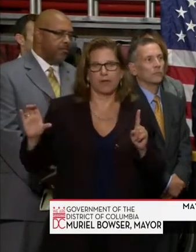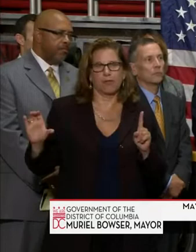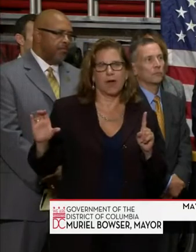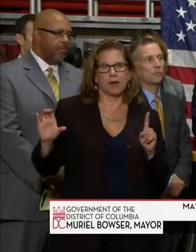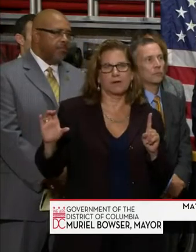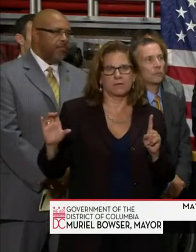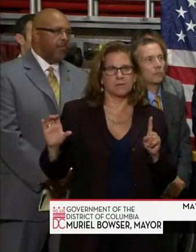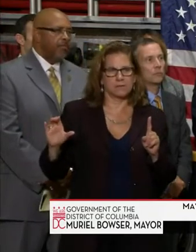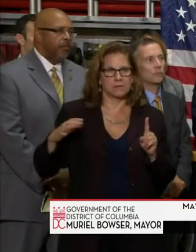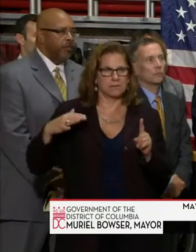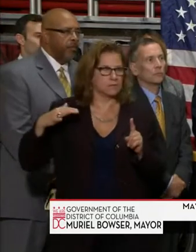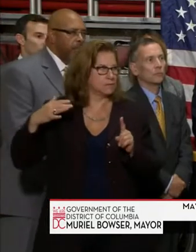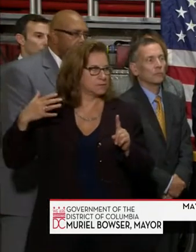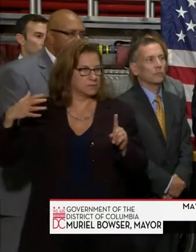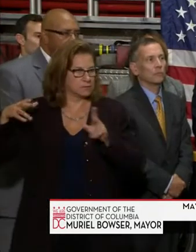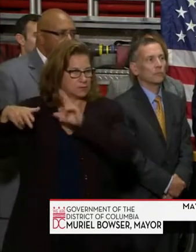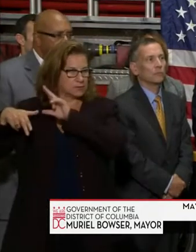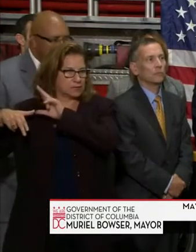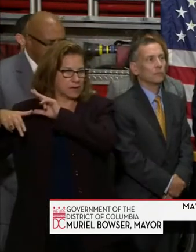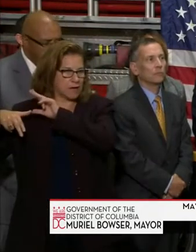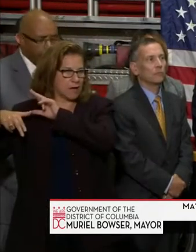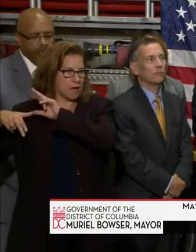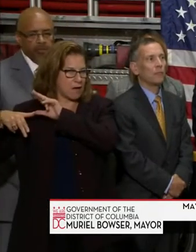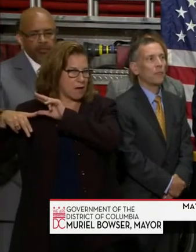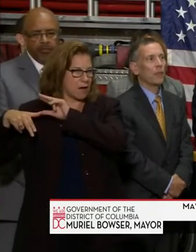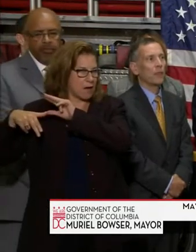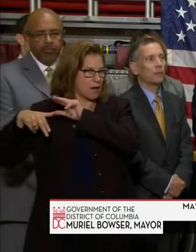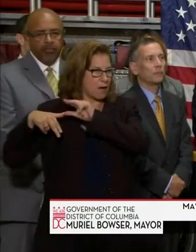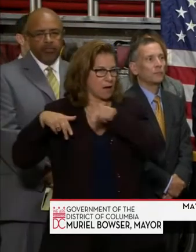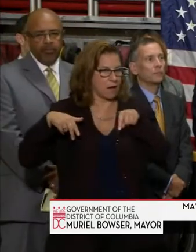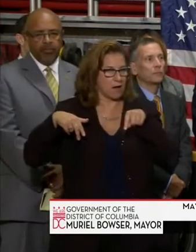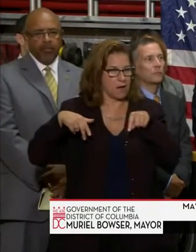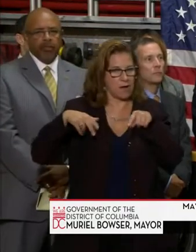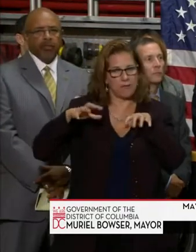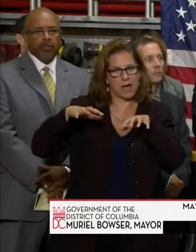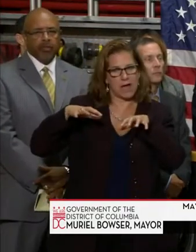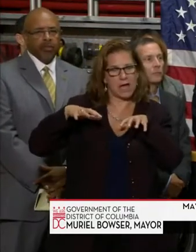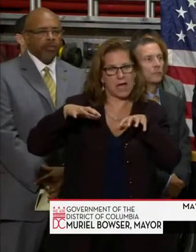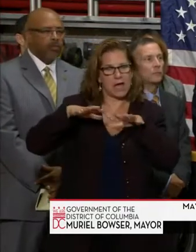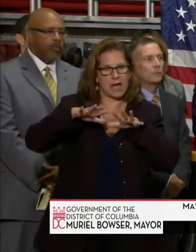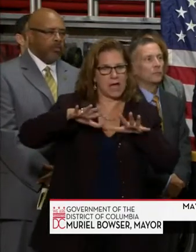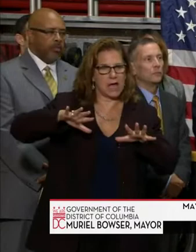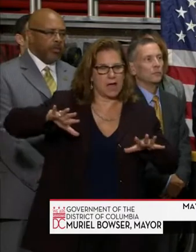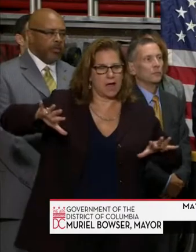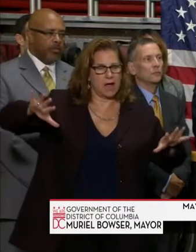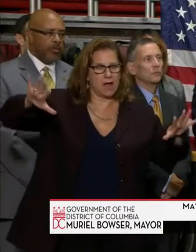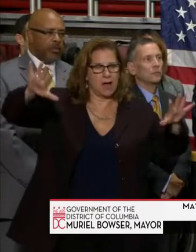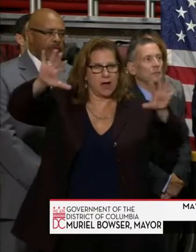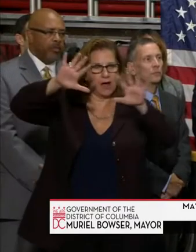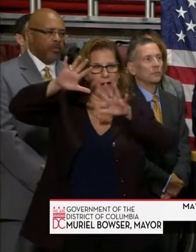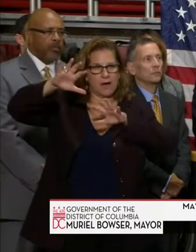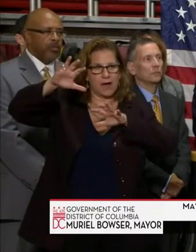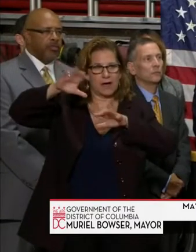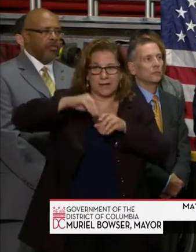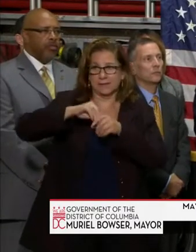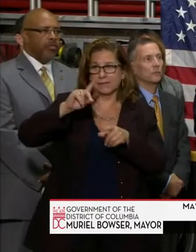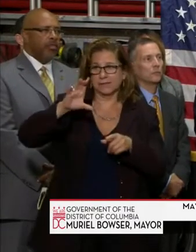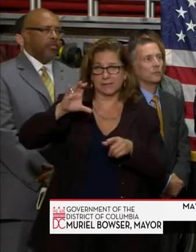THE AMOUNT OF RAIN THAT WE WILL SEE HERE IN THE DISTRICT WILL DEPEND ON WHETHER THE HURRICANE STALLS OVER THE CAROLINAS AND